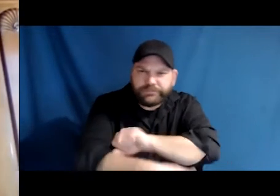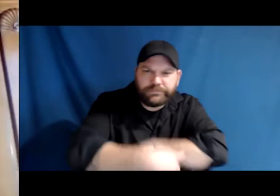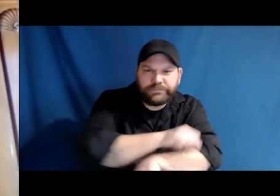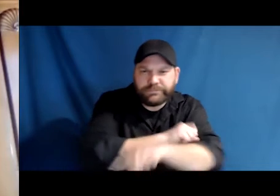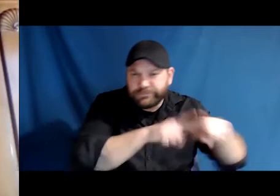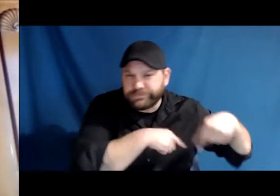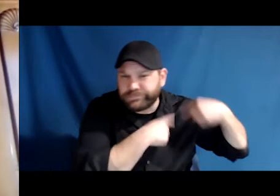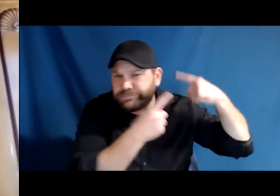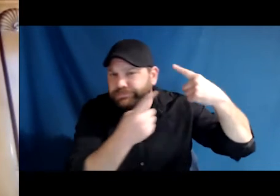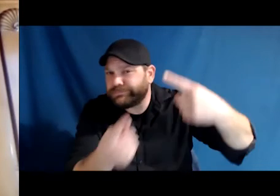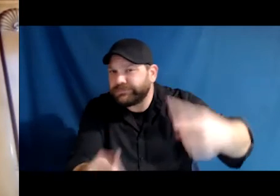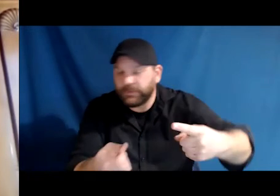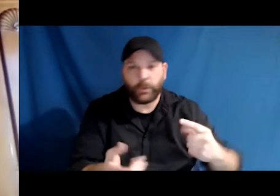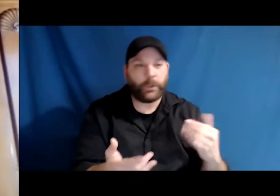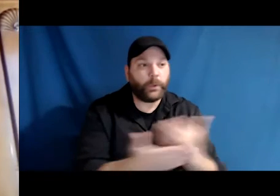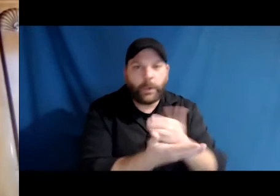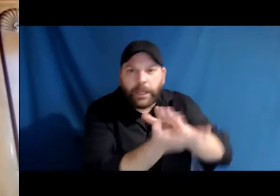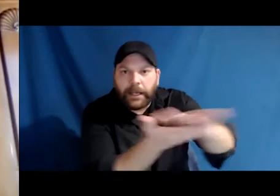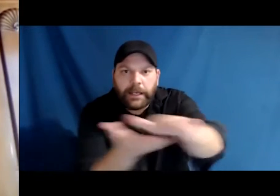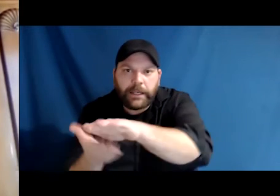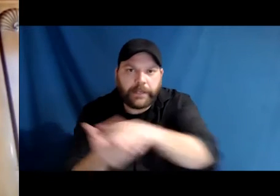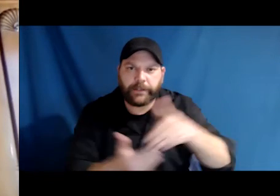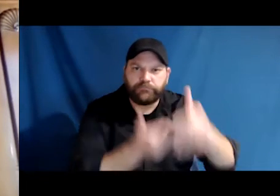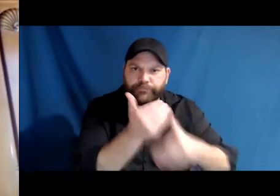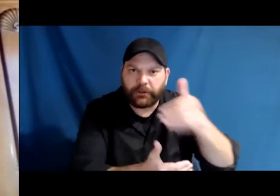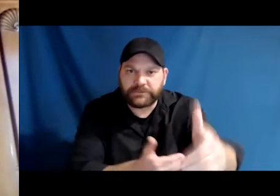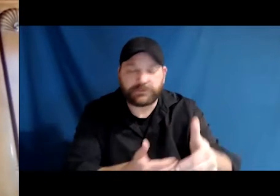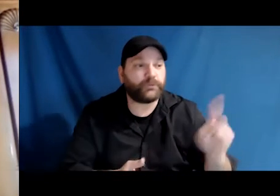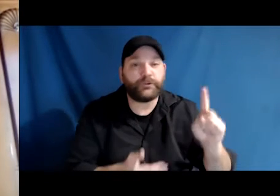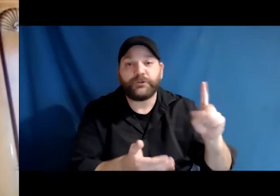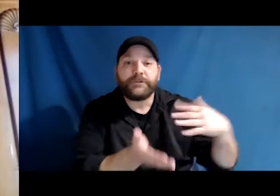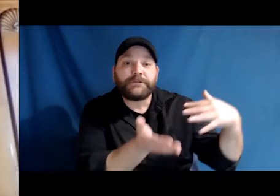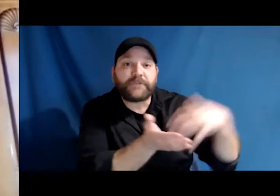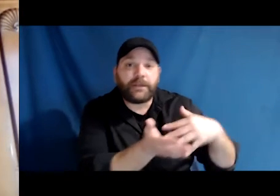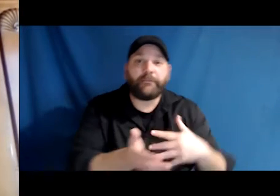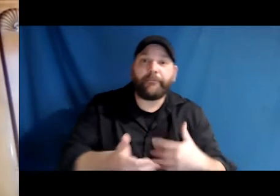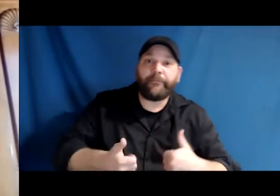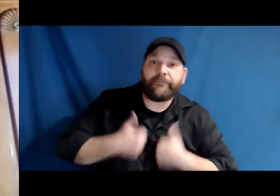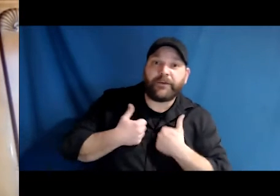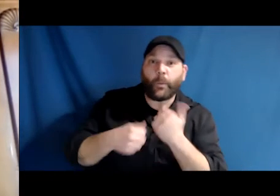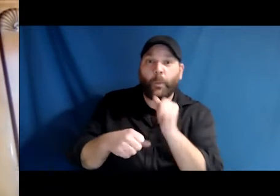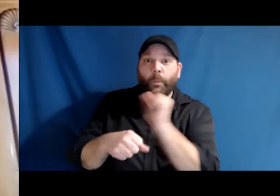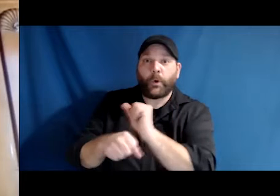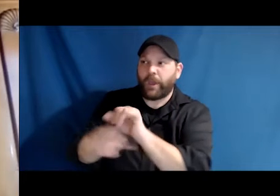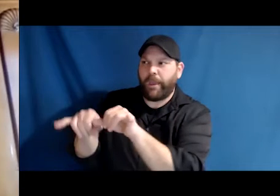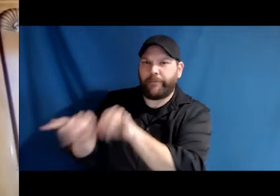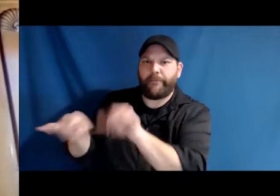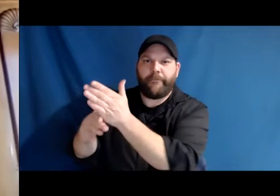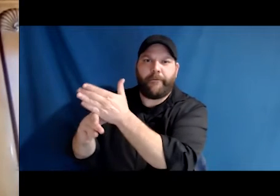adhering to new disinfection protocols in our study, living, work, and common spaces. Delivering safe dining experiences